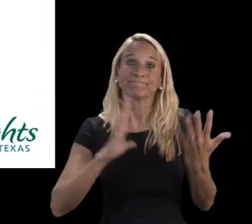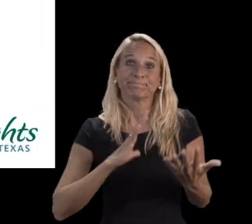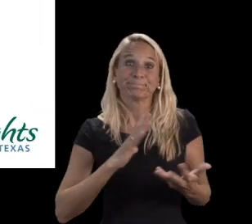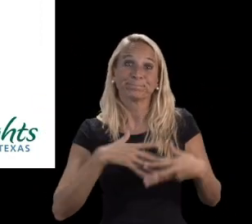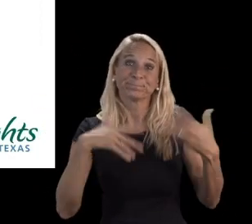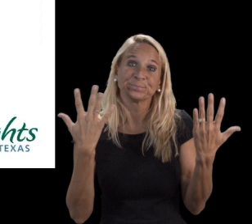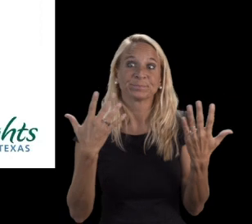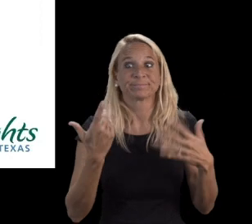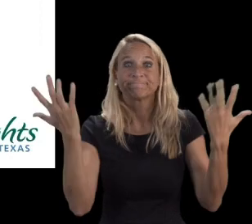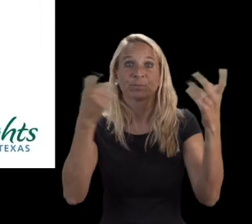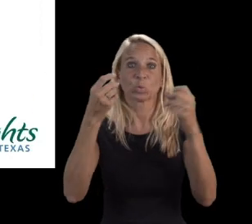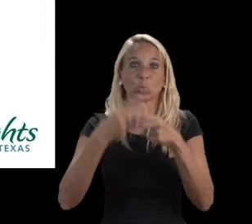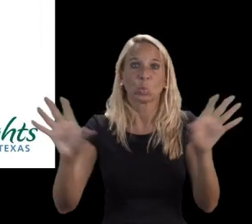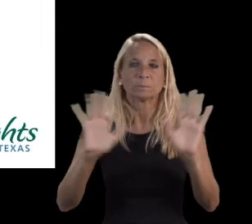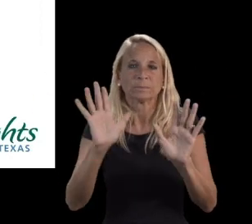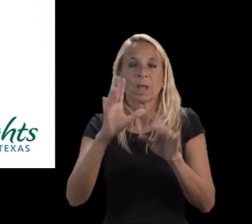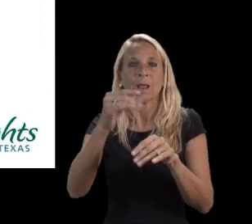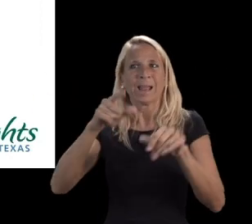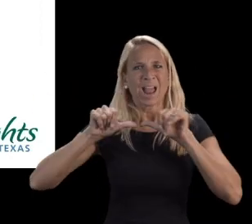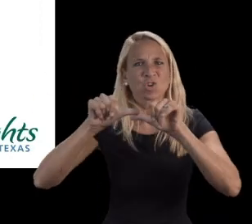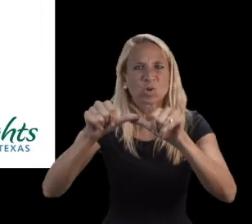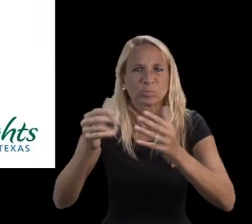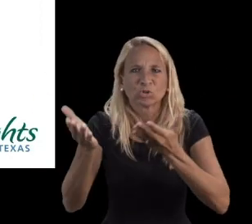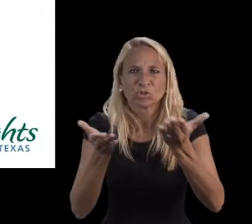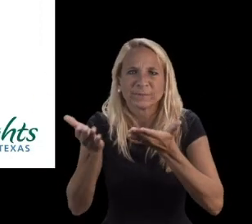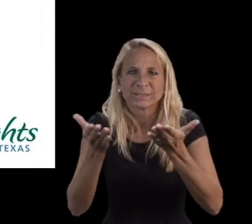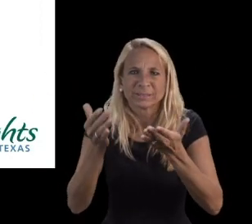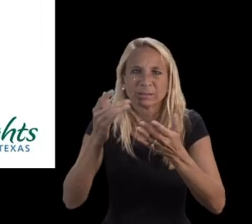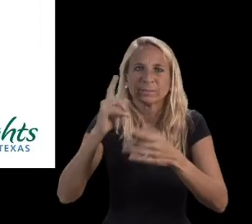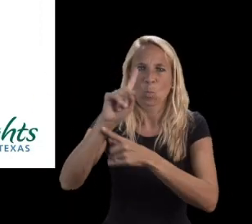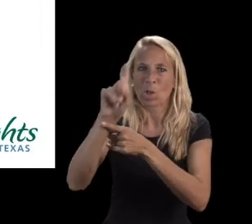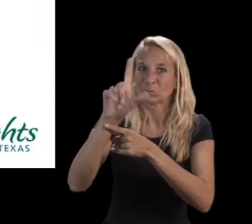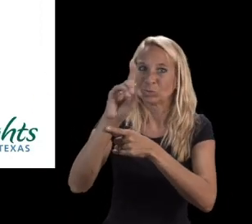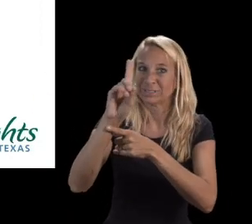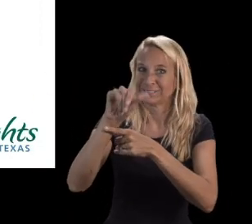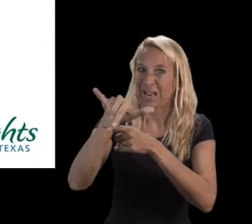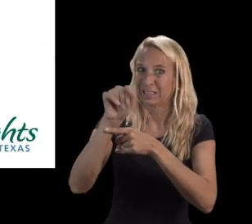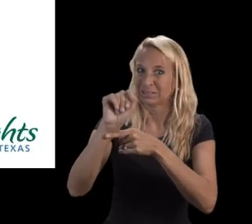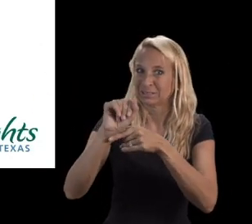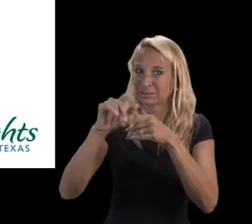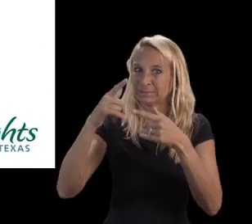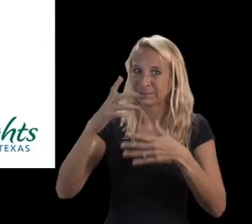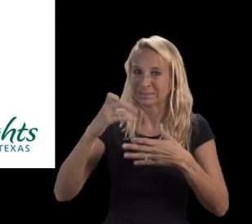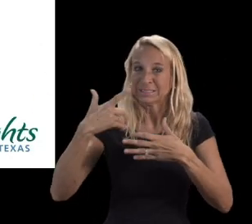loses continued services, and then decides, well because I have 120 days, I guess let's do it.